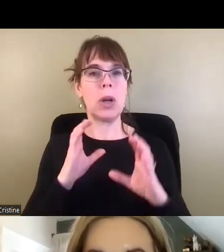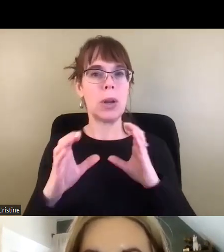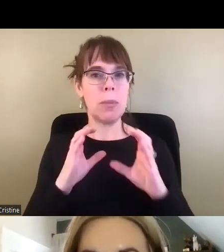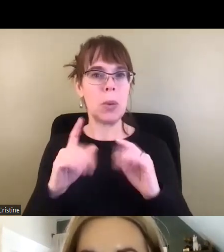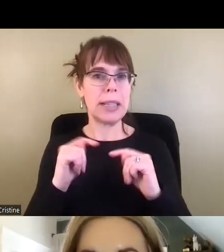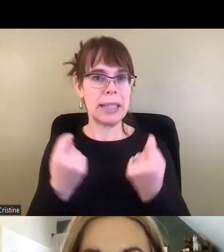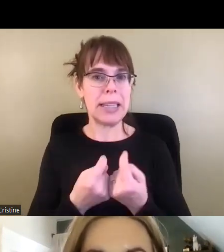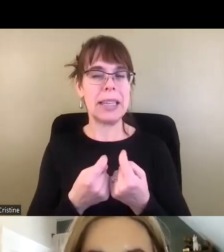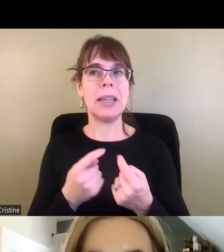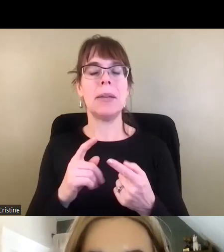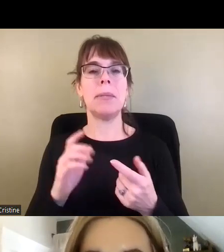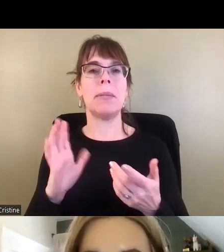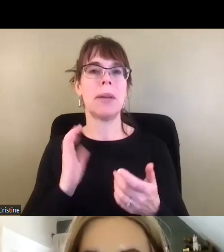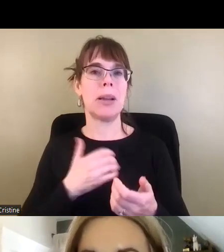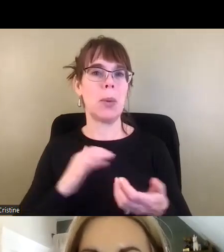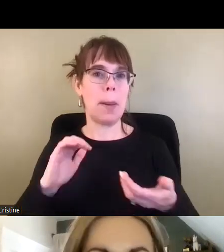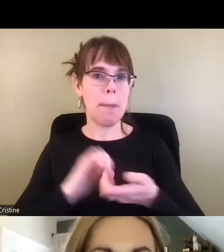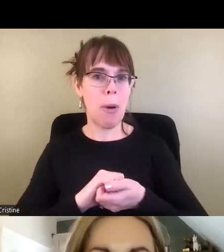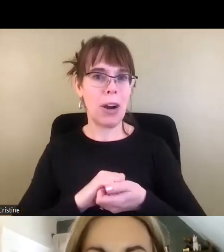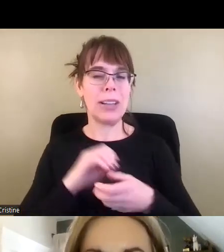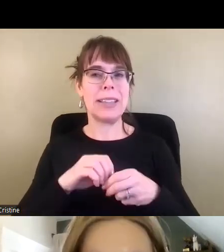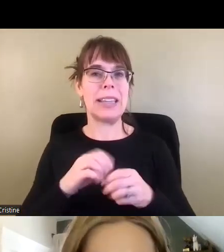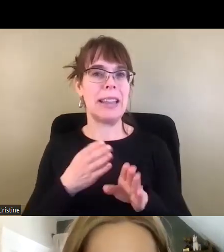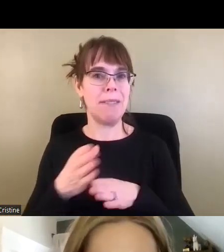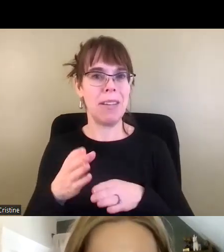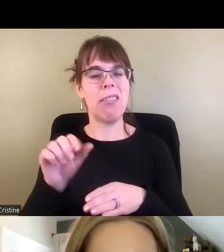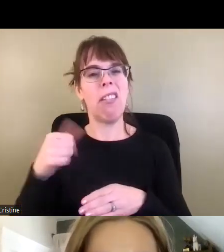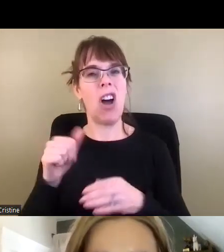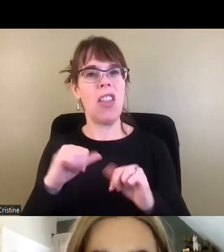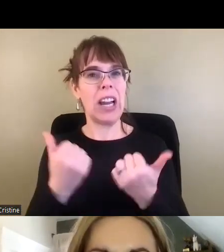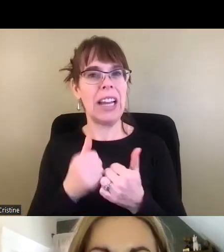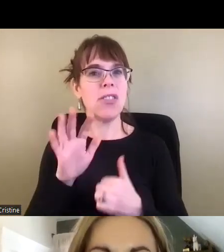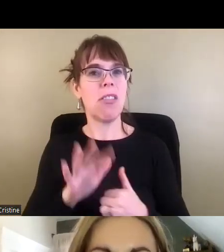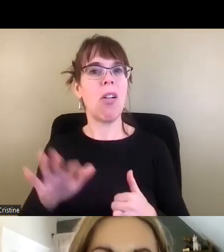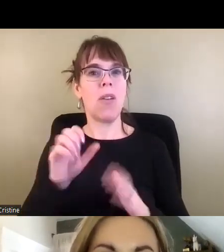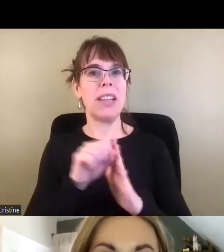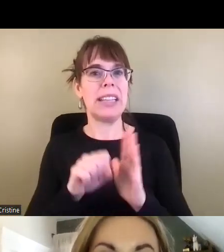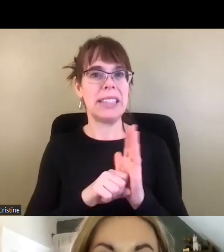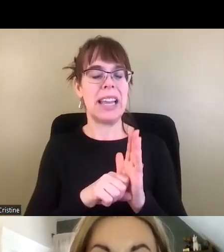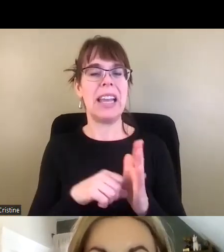and our partners in the field, and other agencies across the state, to make sure that we're